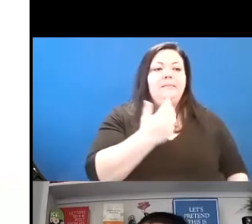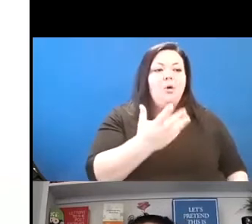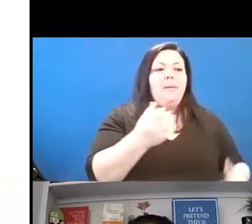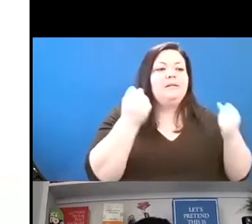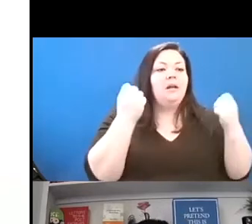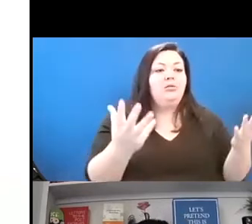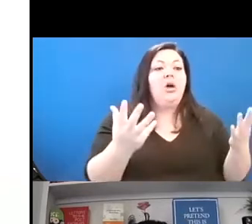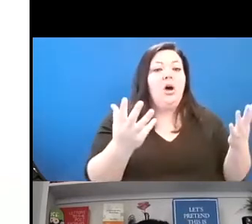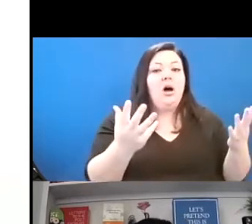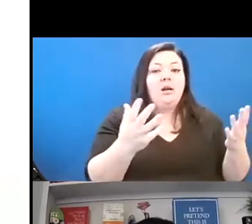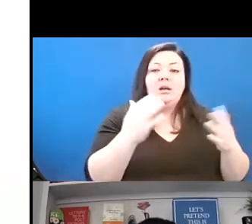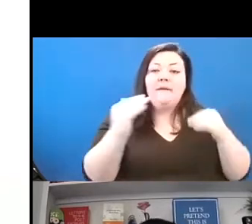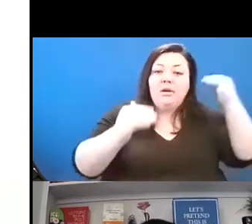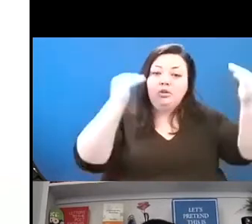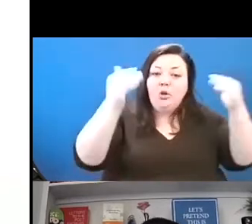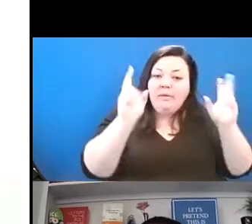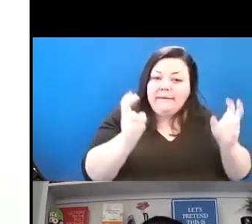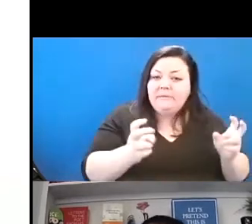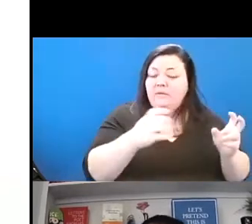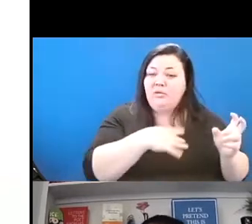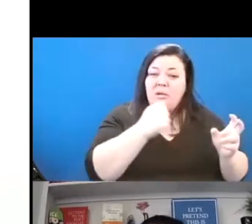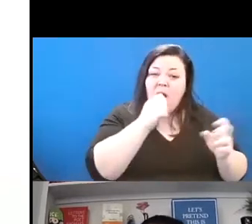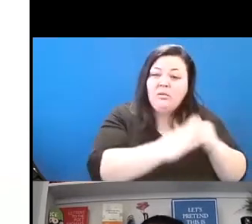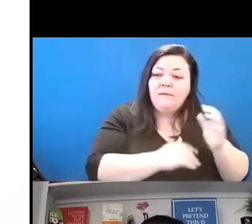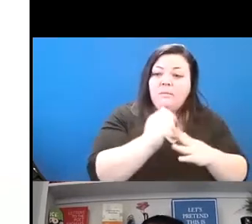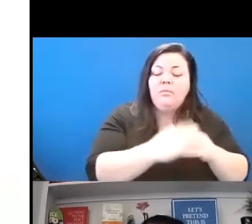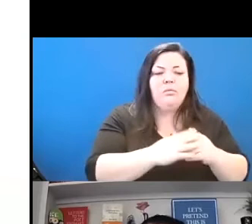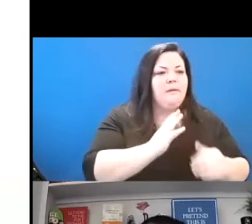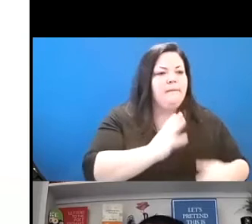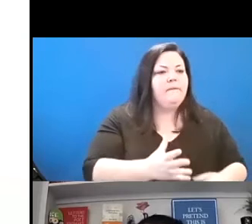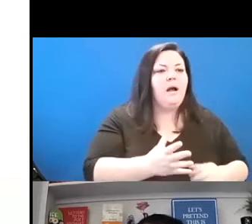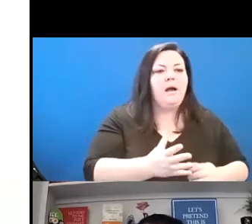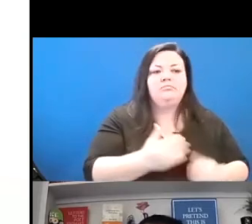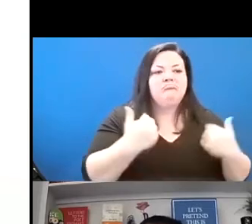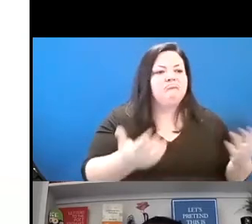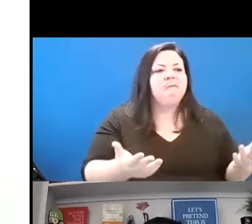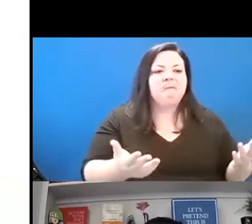comfortable with that feel free to maybe step away for a minute um and come back in